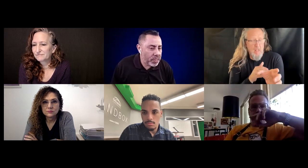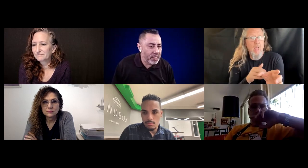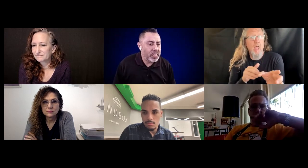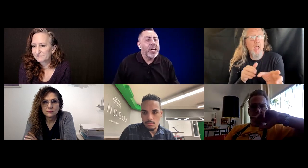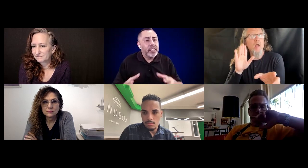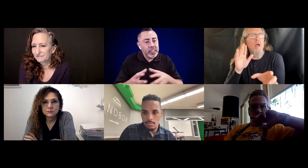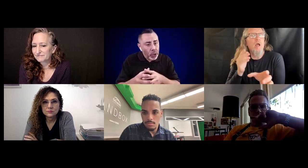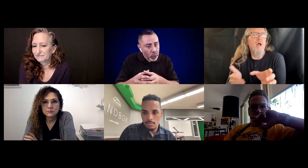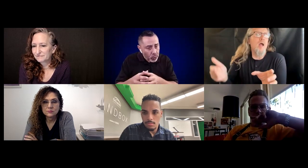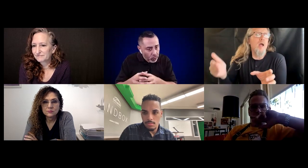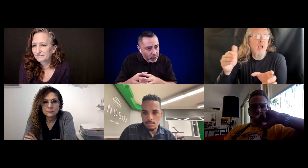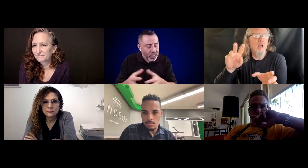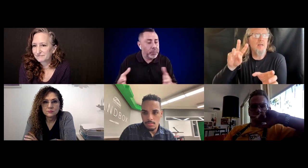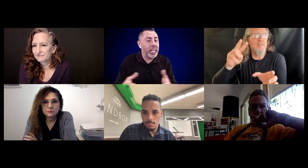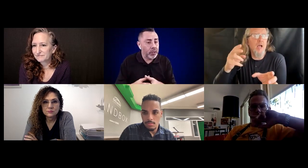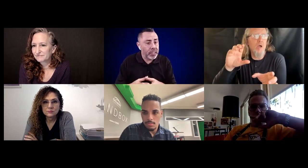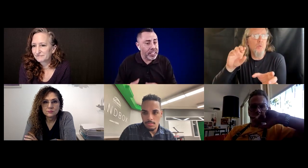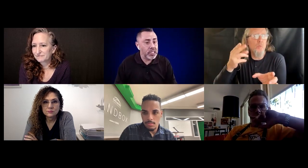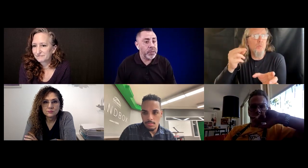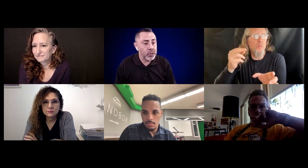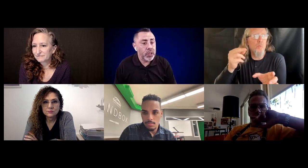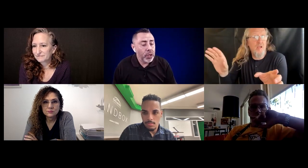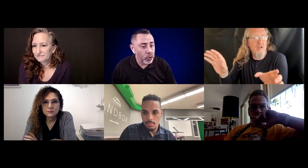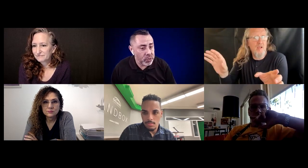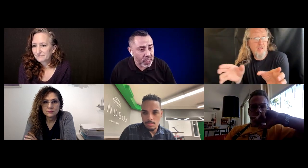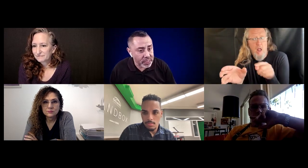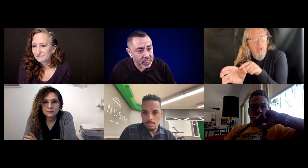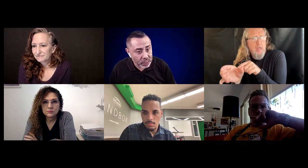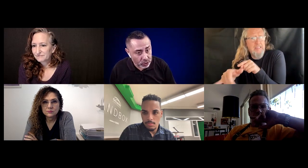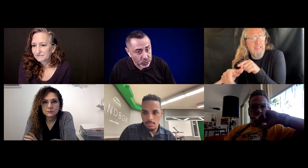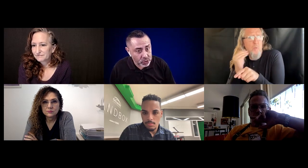This cohort came together, and had some of those home signs that they used.